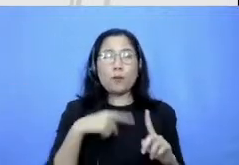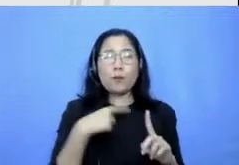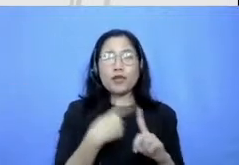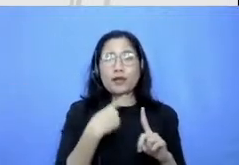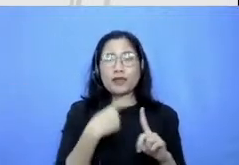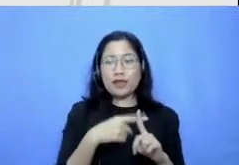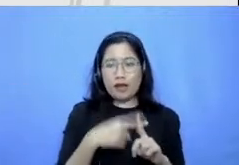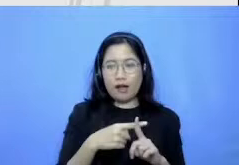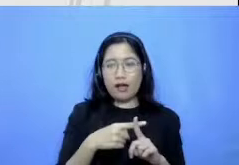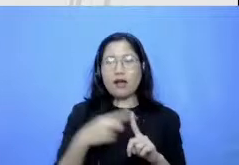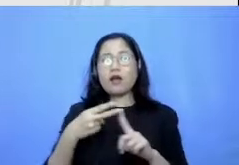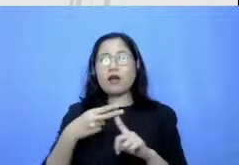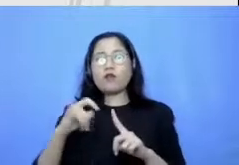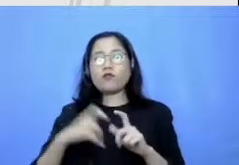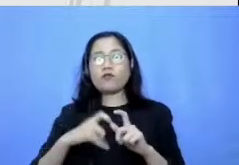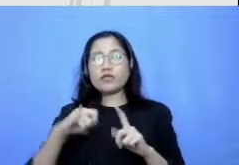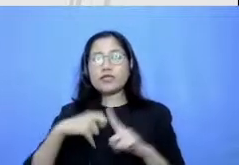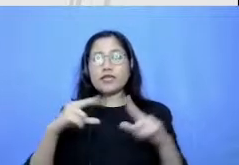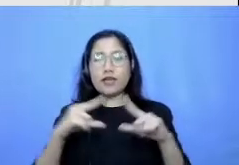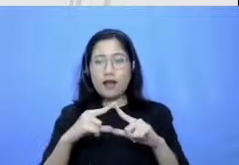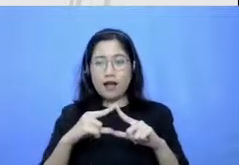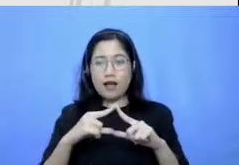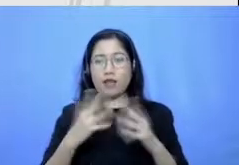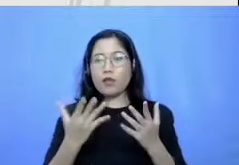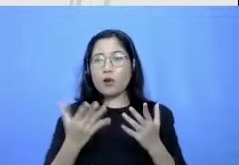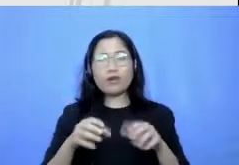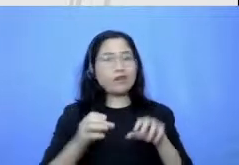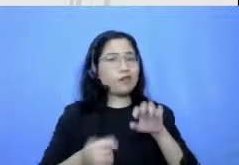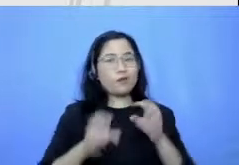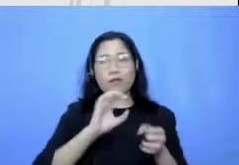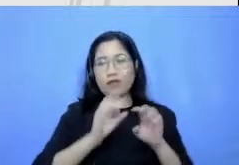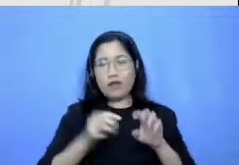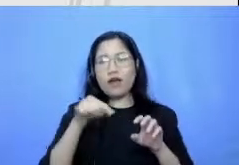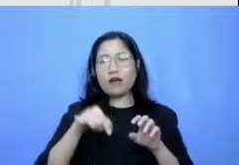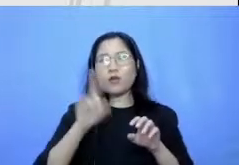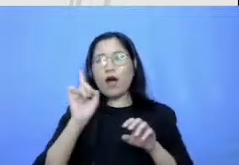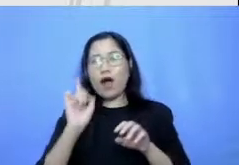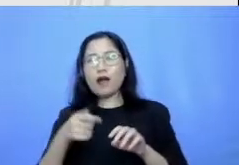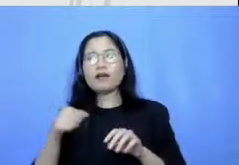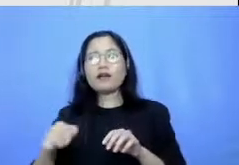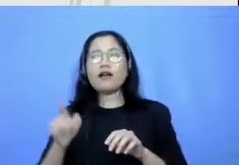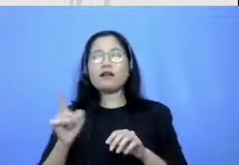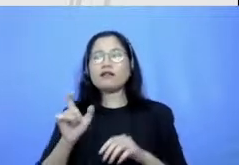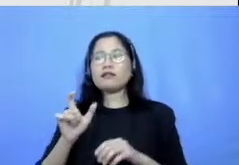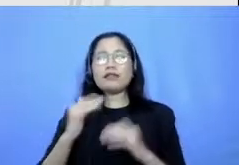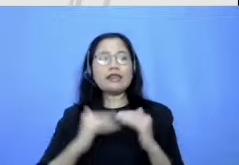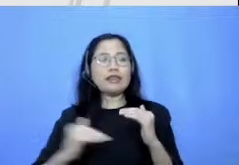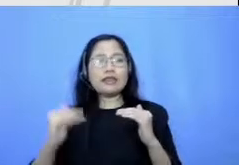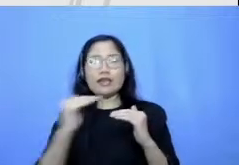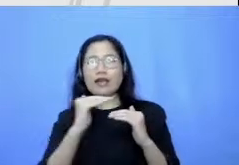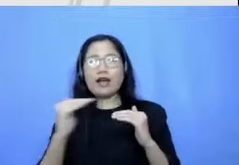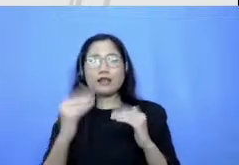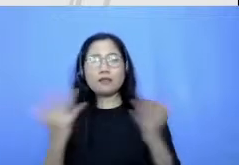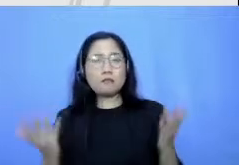told you, there are users, we call the level of maturity, substitution, this activity